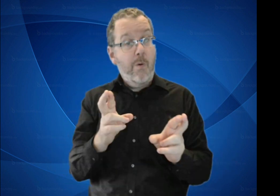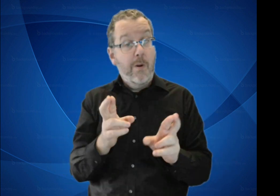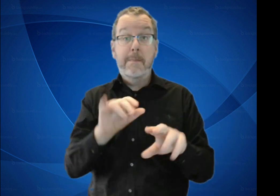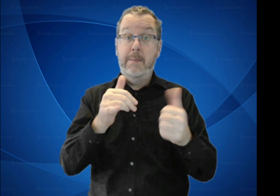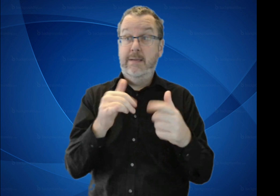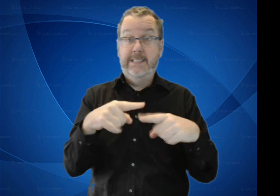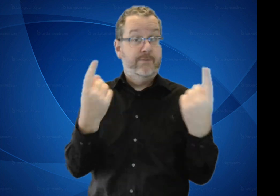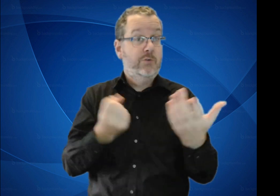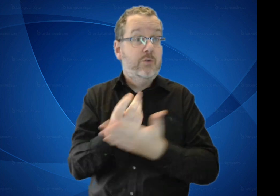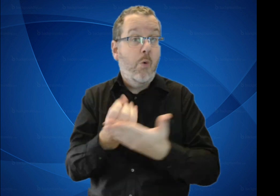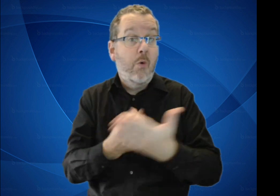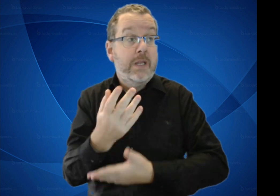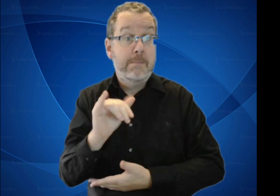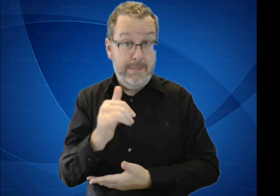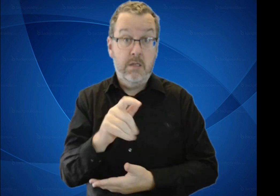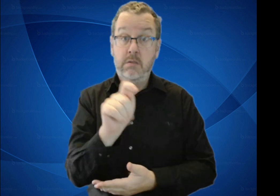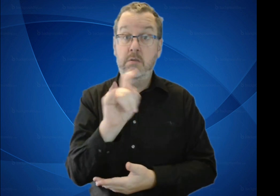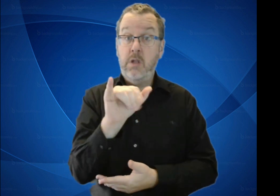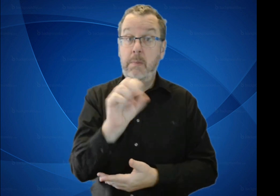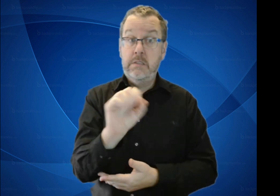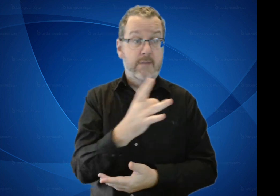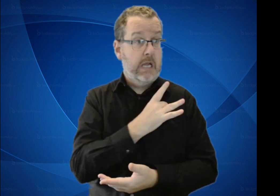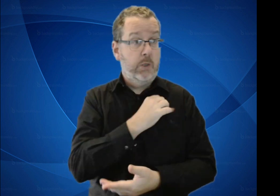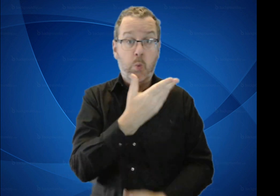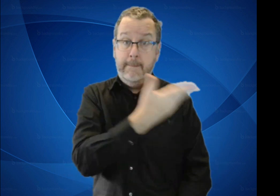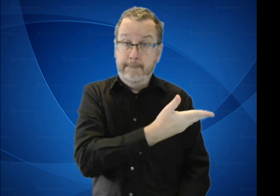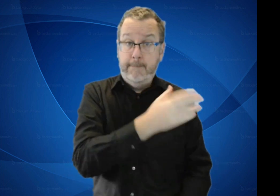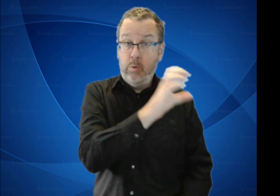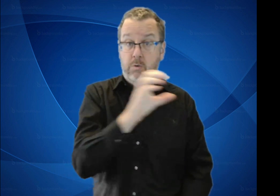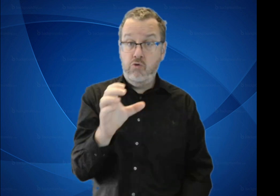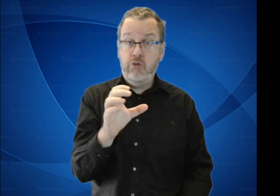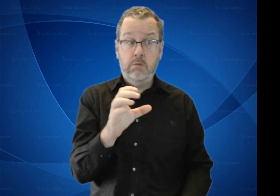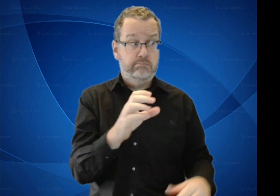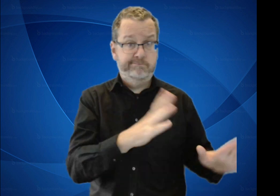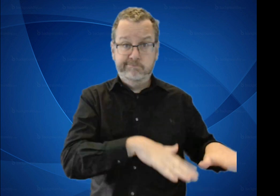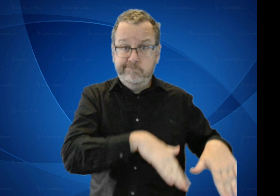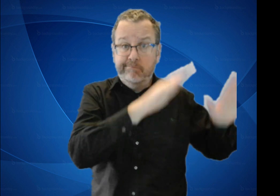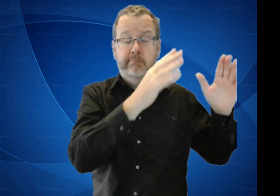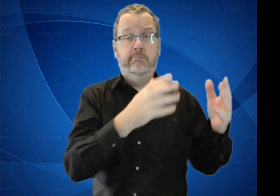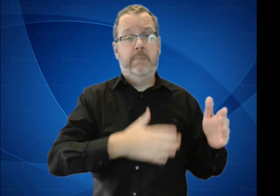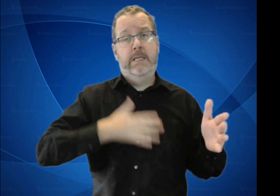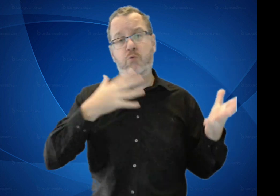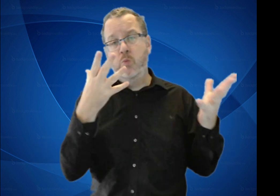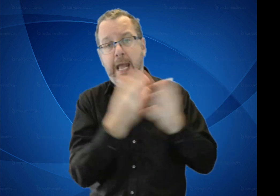it's also possible that Thomas, with whom Cornelius lived with at least at one stage,